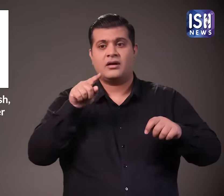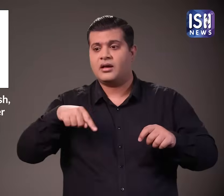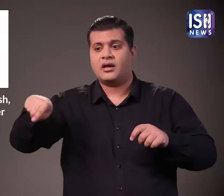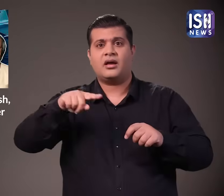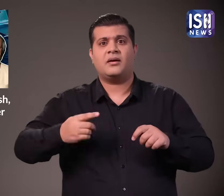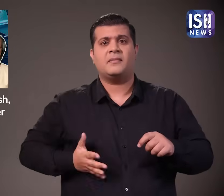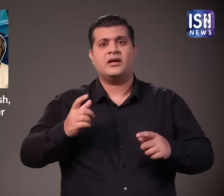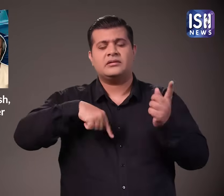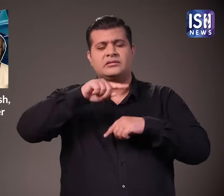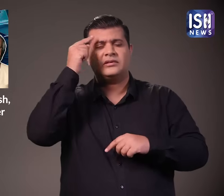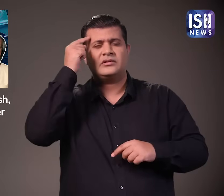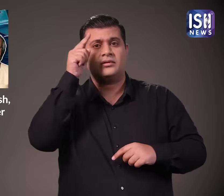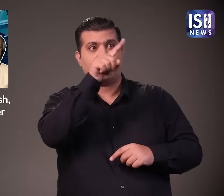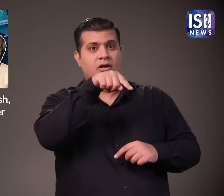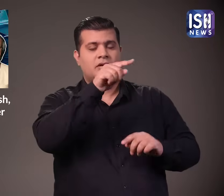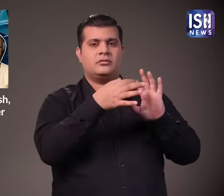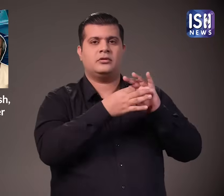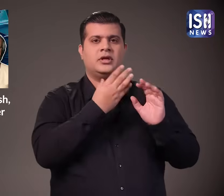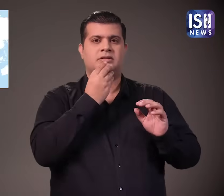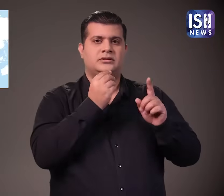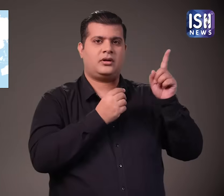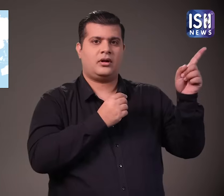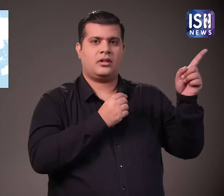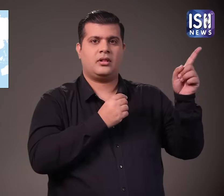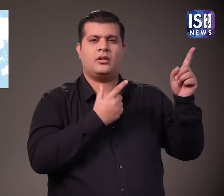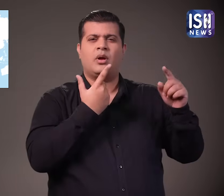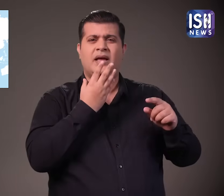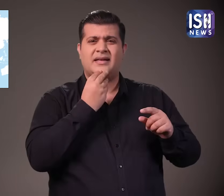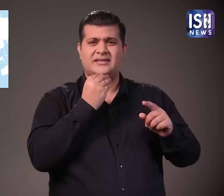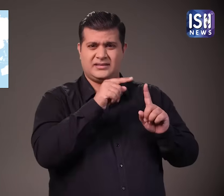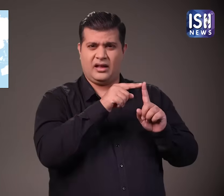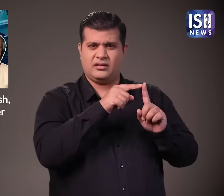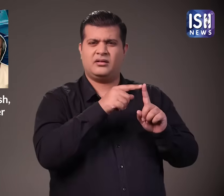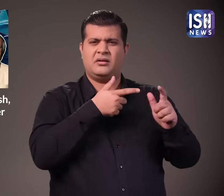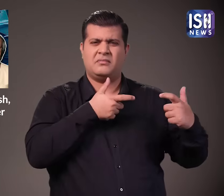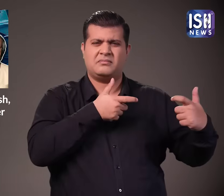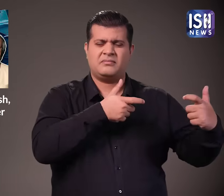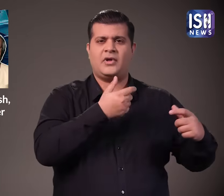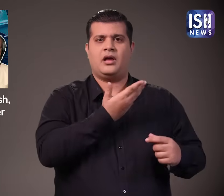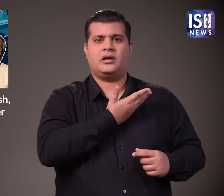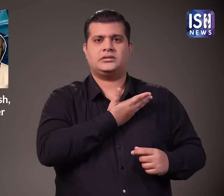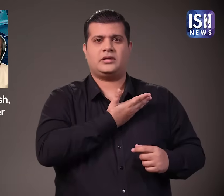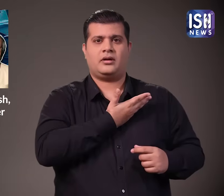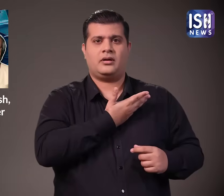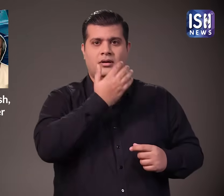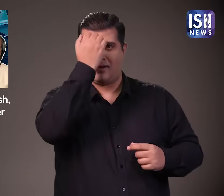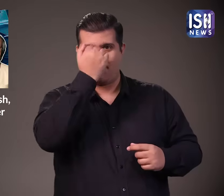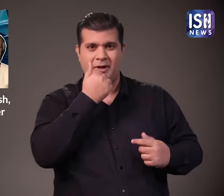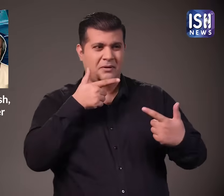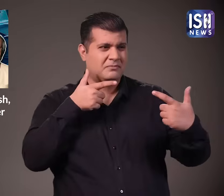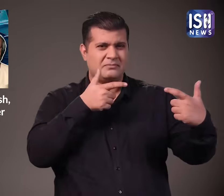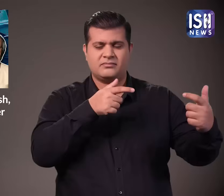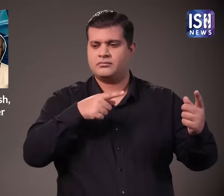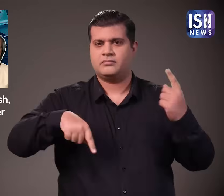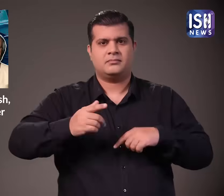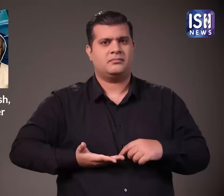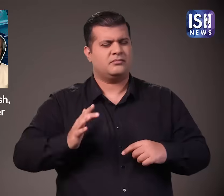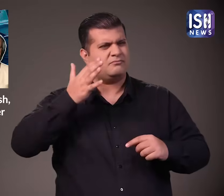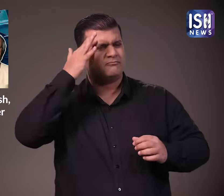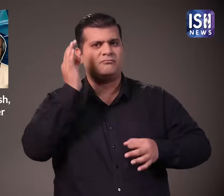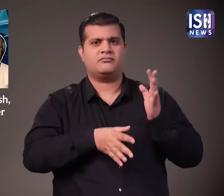They attacked these thinking that these brands are connected to Isreal and since Isreal is in a war with Gaza, Bangladeshi's are agitated.